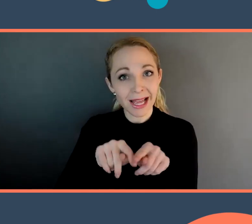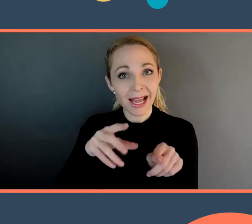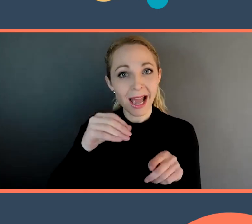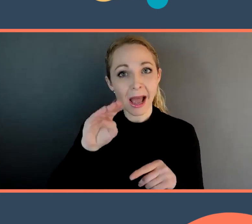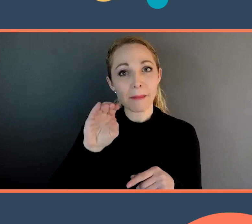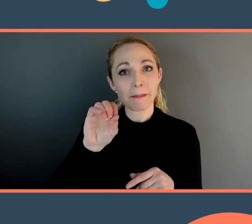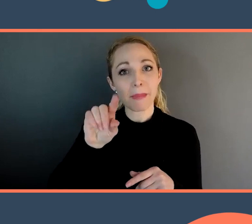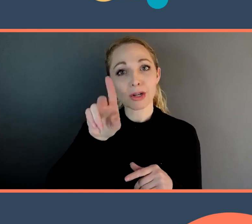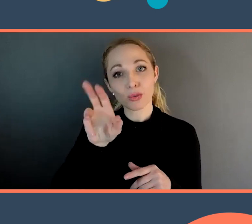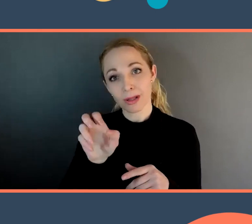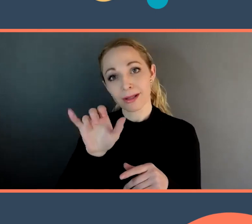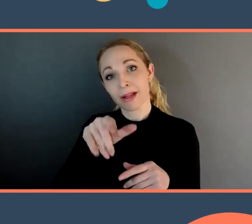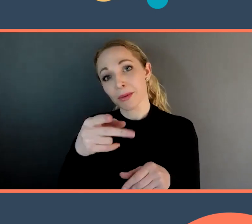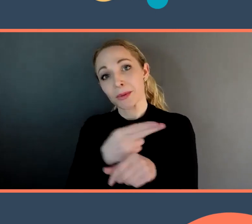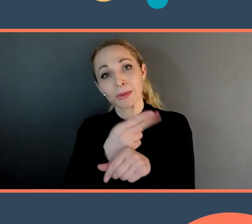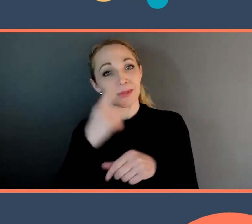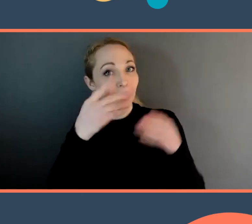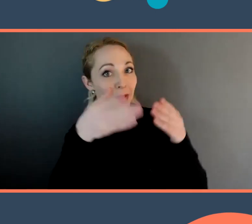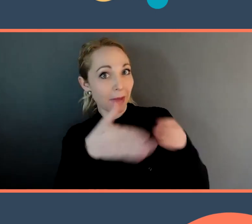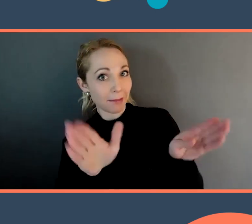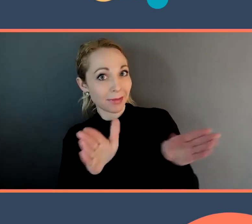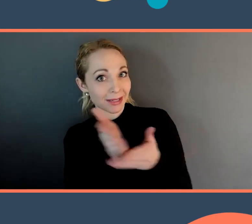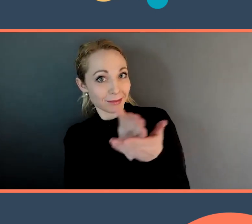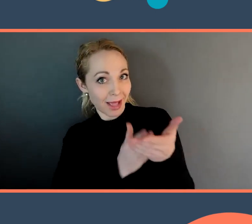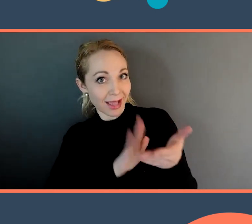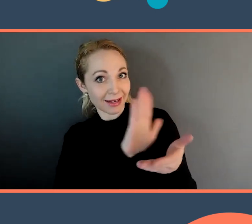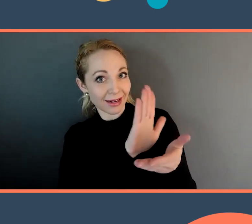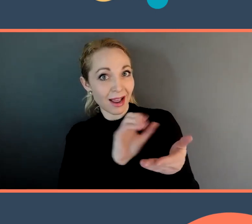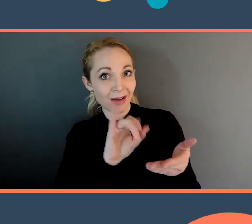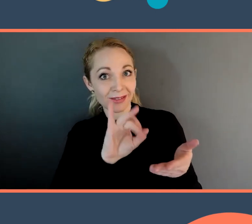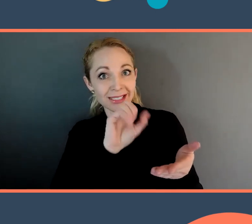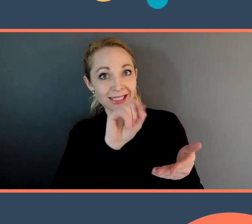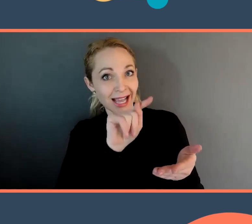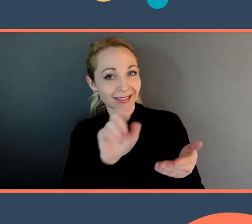SITE ARE FAIR GAME TO USE WITHIN THE MEMBERSHIP'S PORTION OF YOUR SITE.